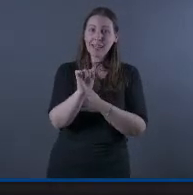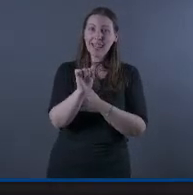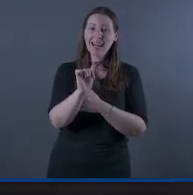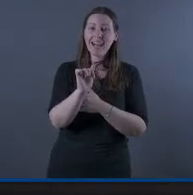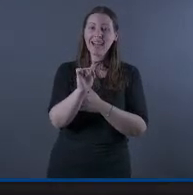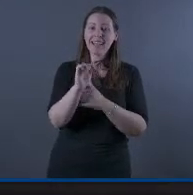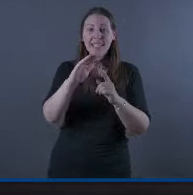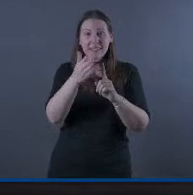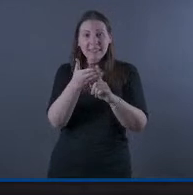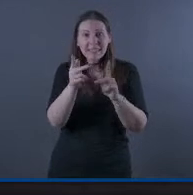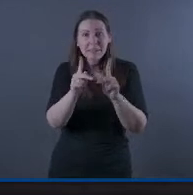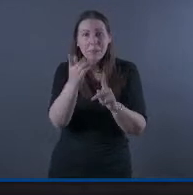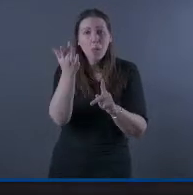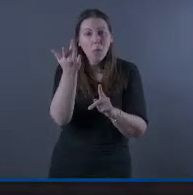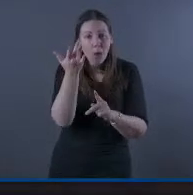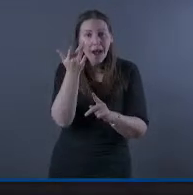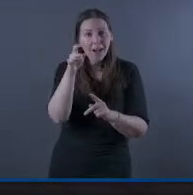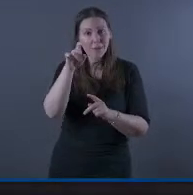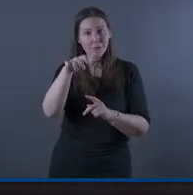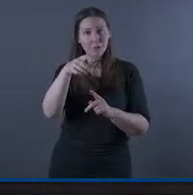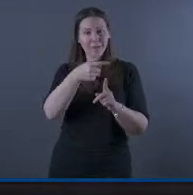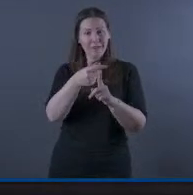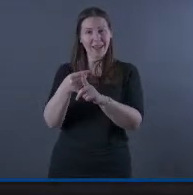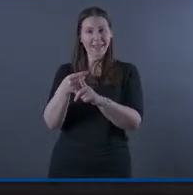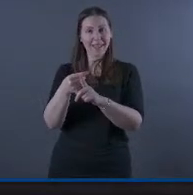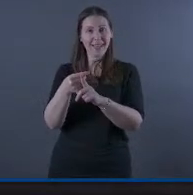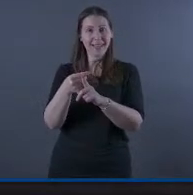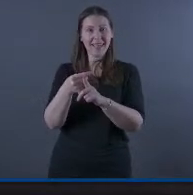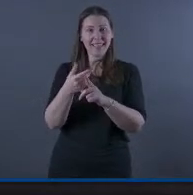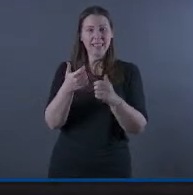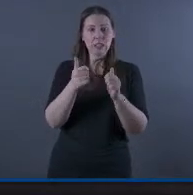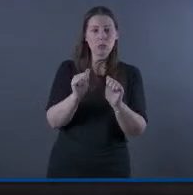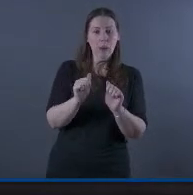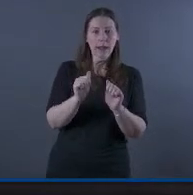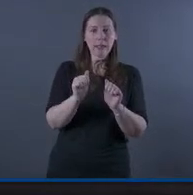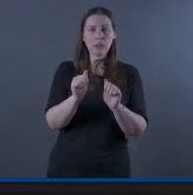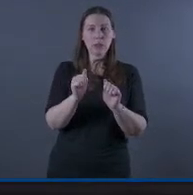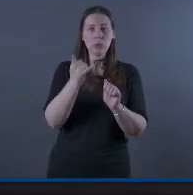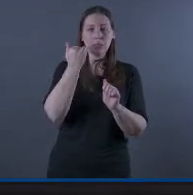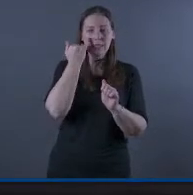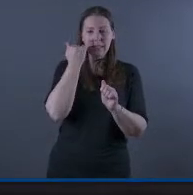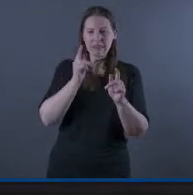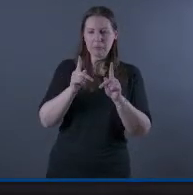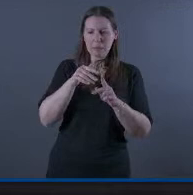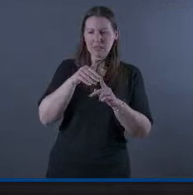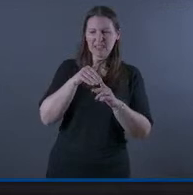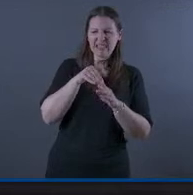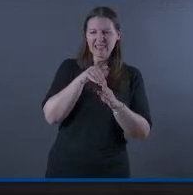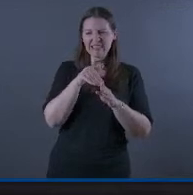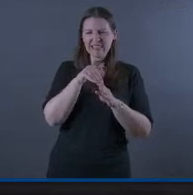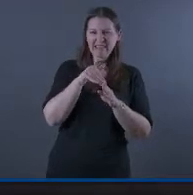And as I mentioned before, we're setting aside multiple hours a week to be able to get those patients in,